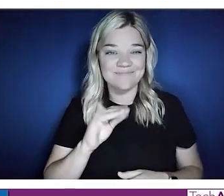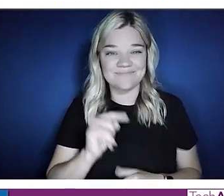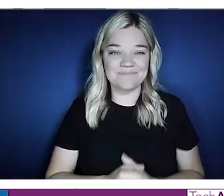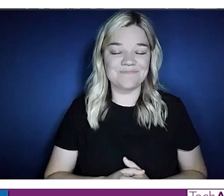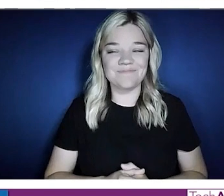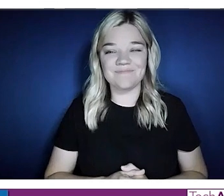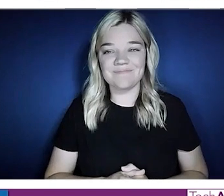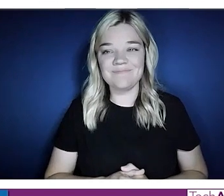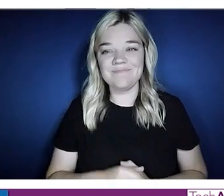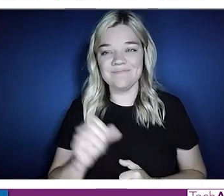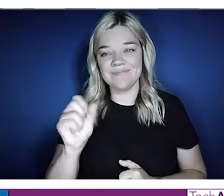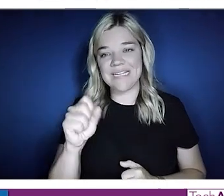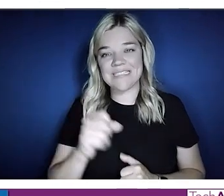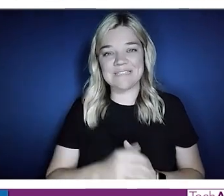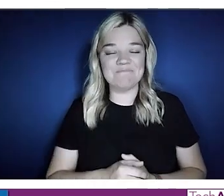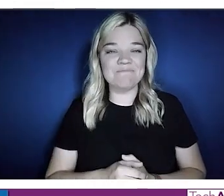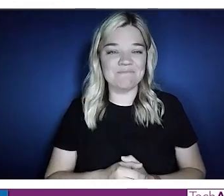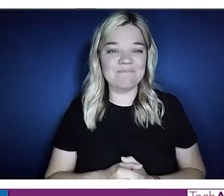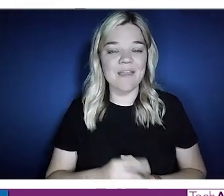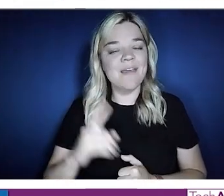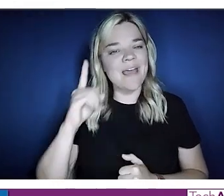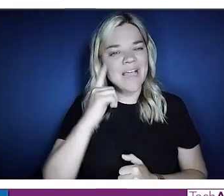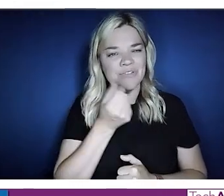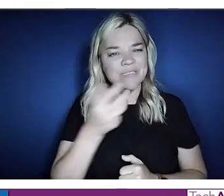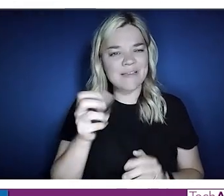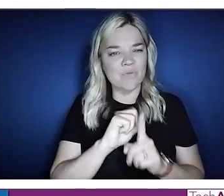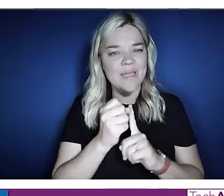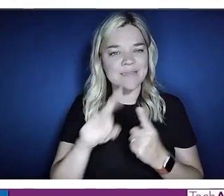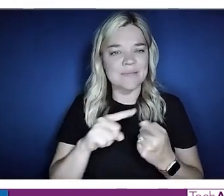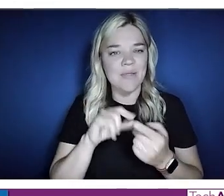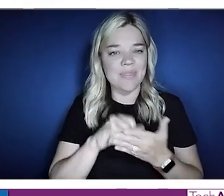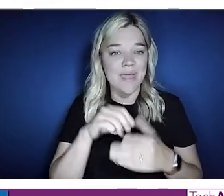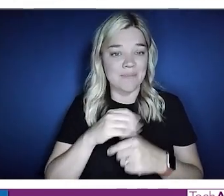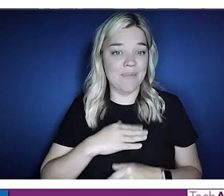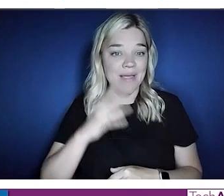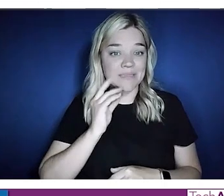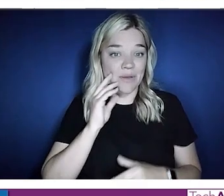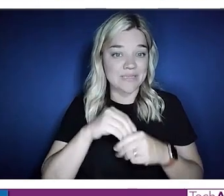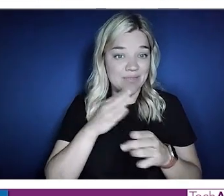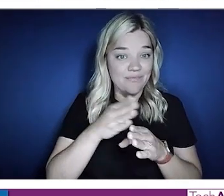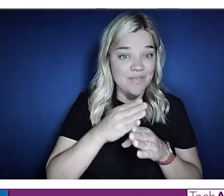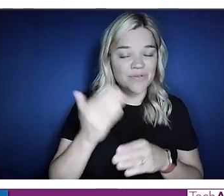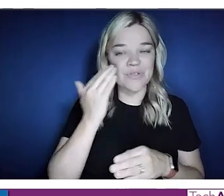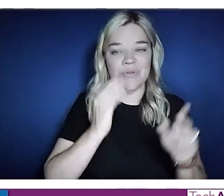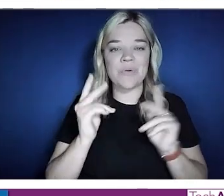Good, that's, I heard several cases of that just in my experience in the field. You know, people going from a position